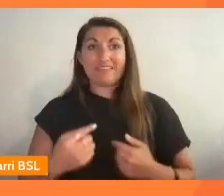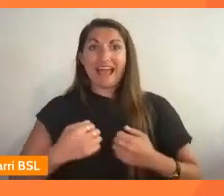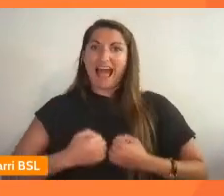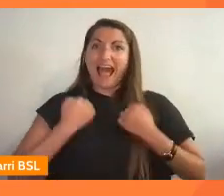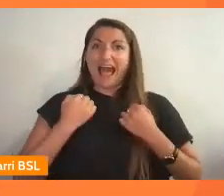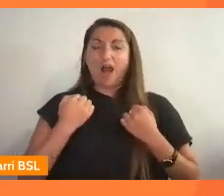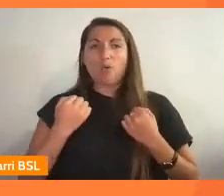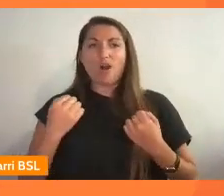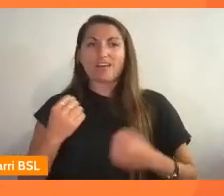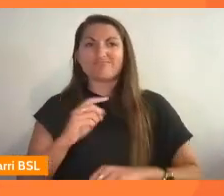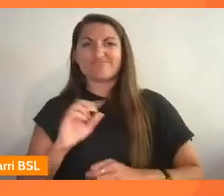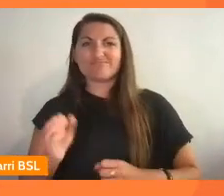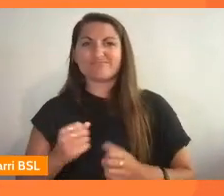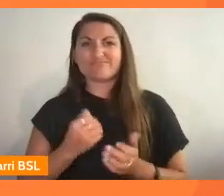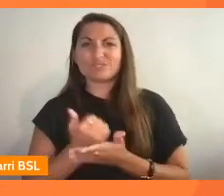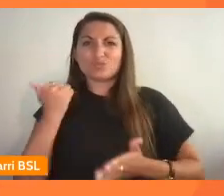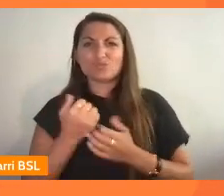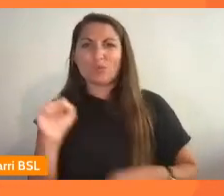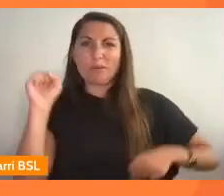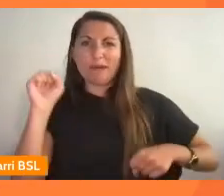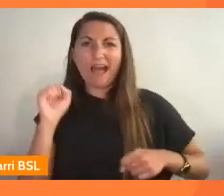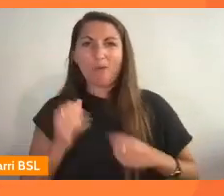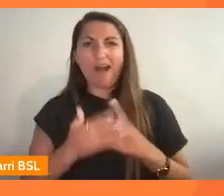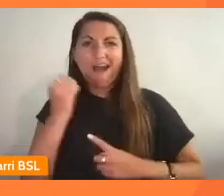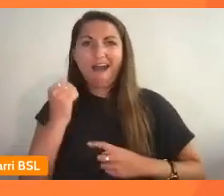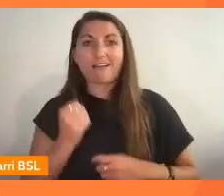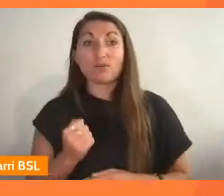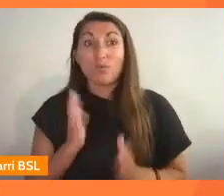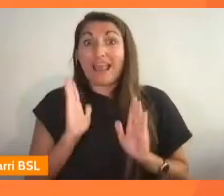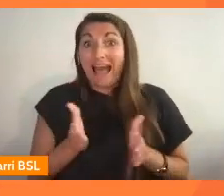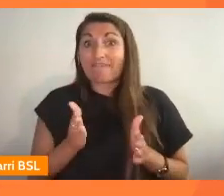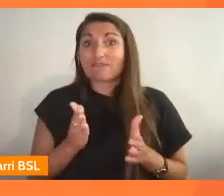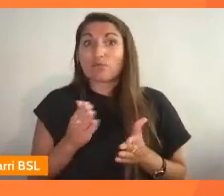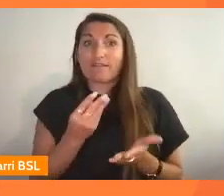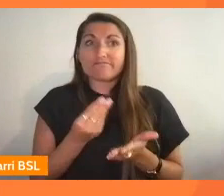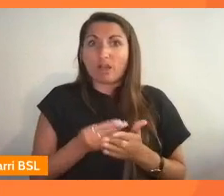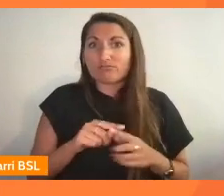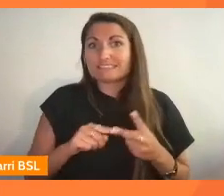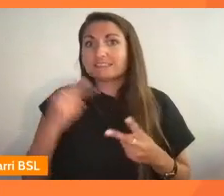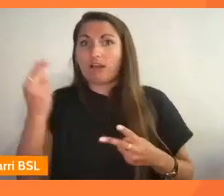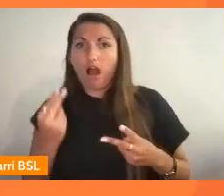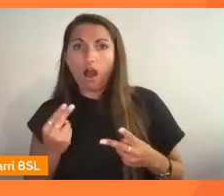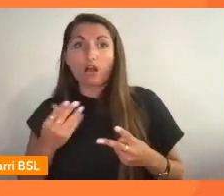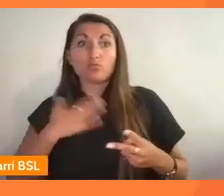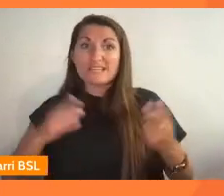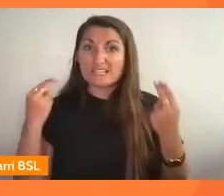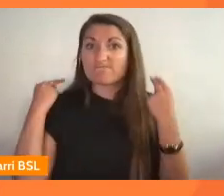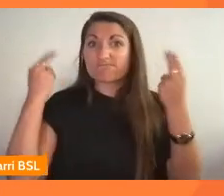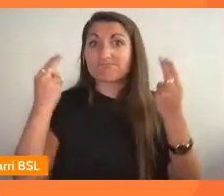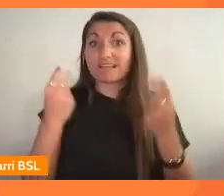It's our superpower. Our currency is our ideas and our art and actually without us, the beat of the drum would be silent.